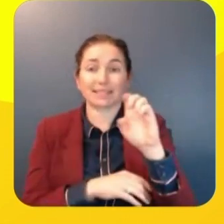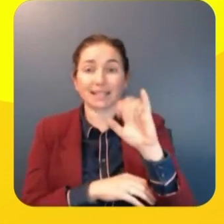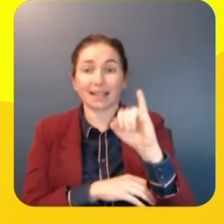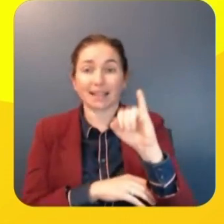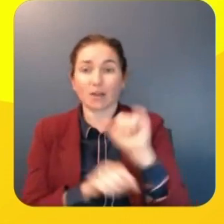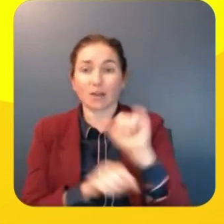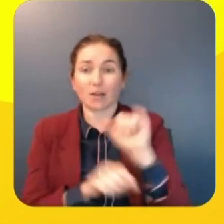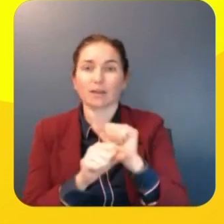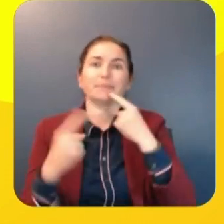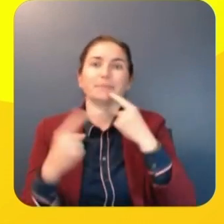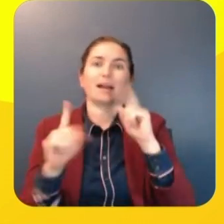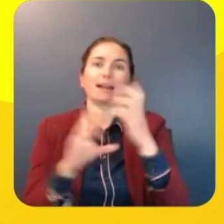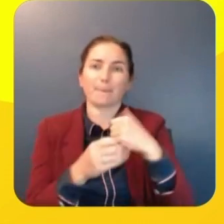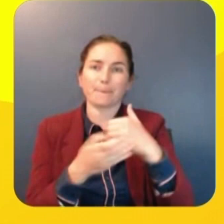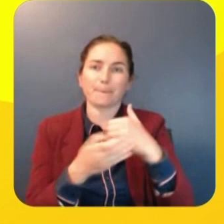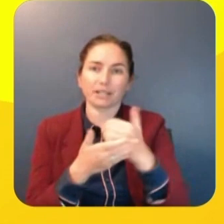studies and papers were going to be published,